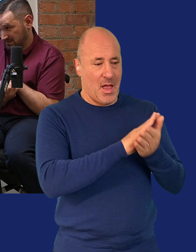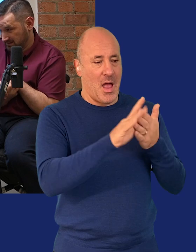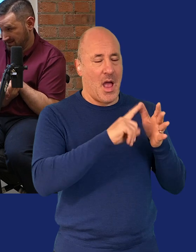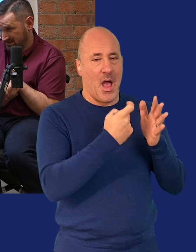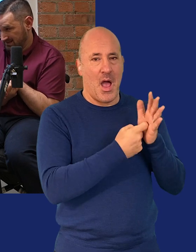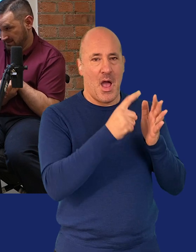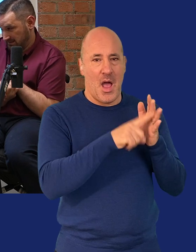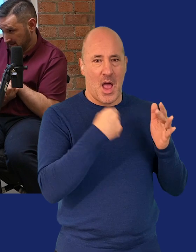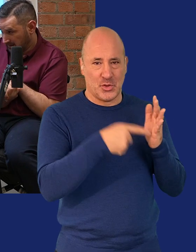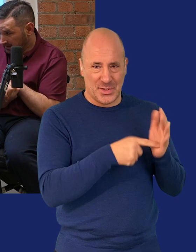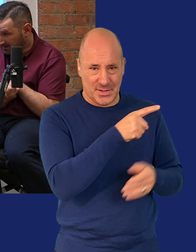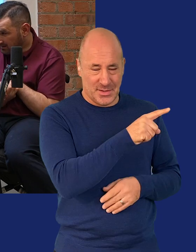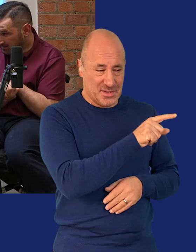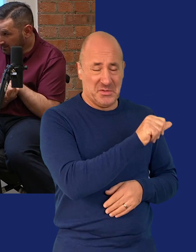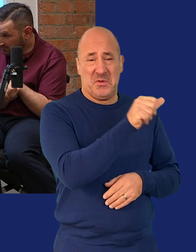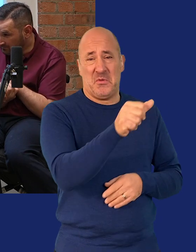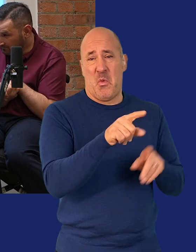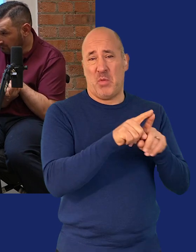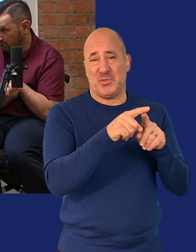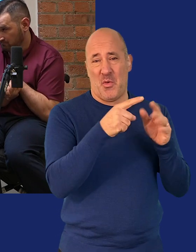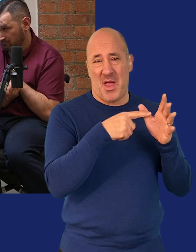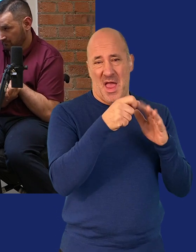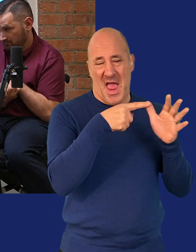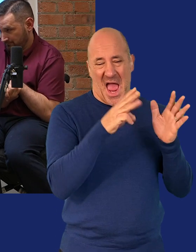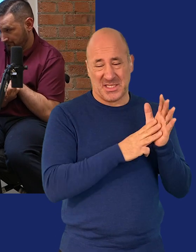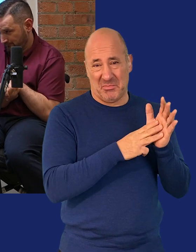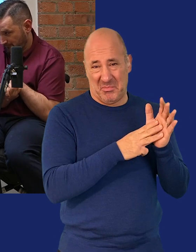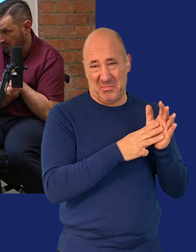this case, I am joined by Paul and